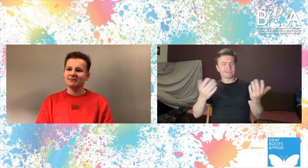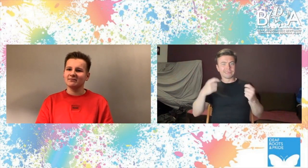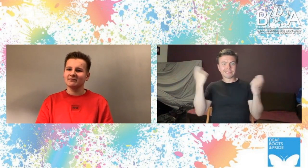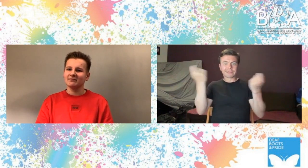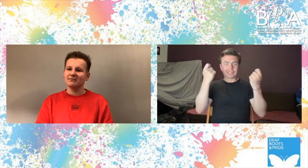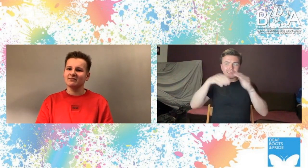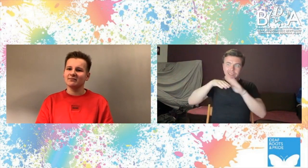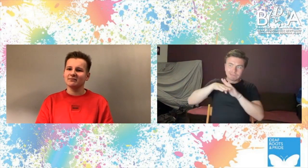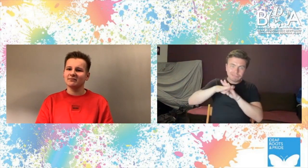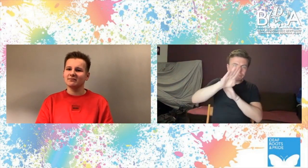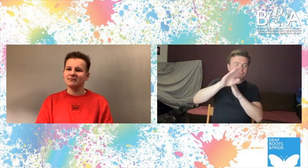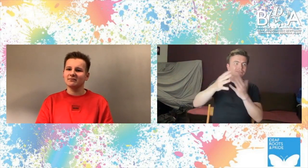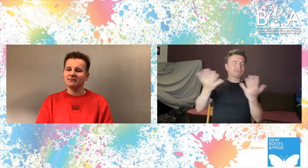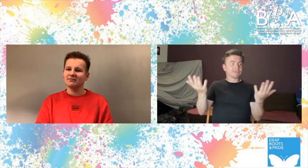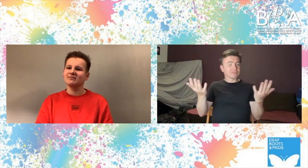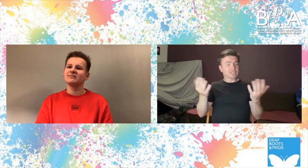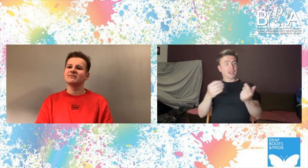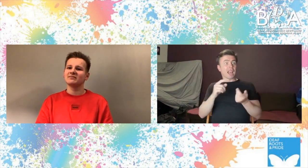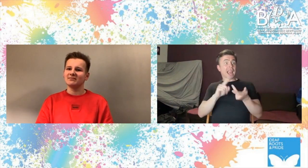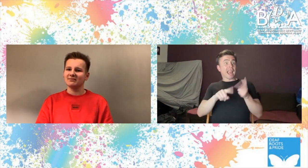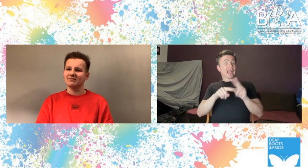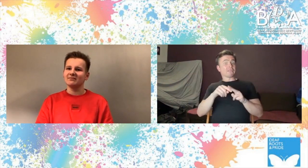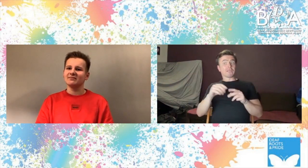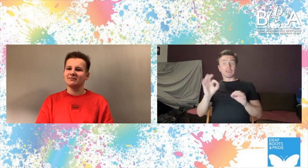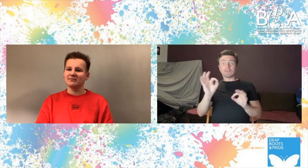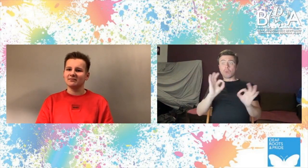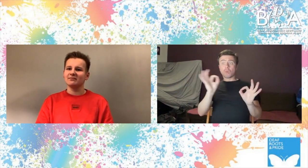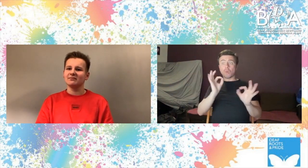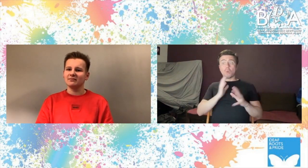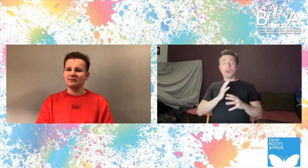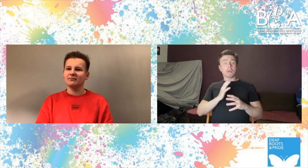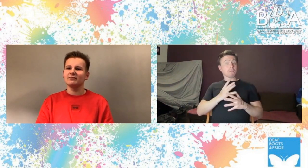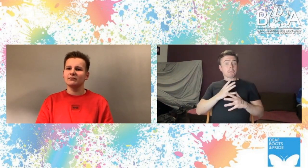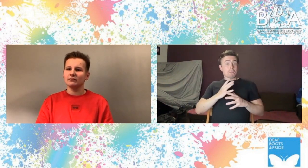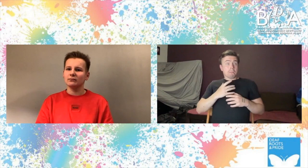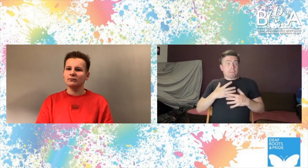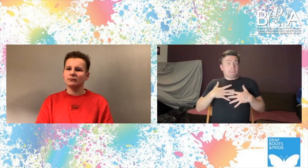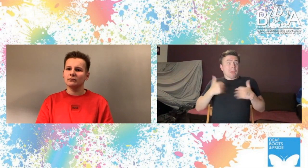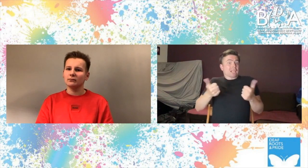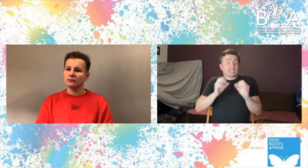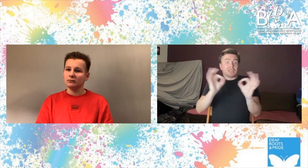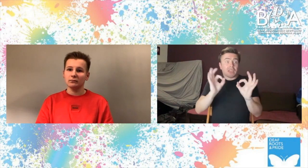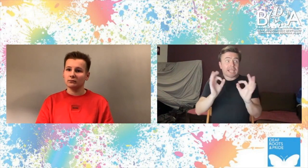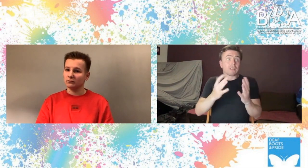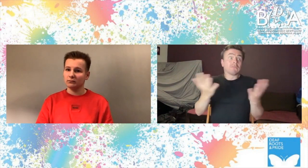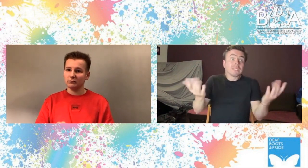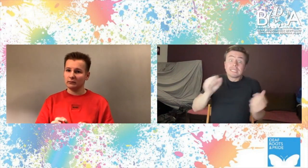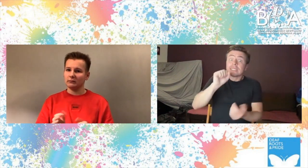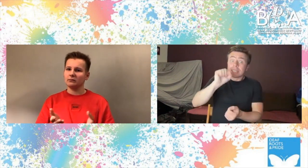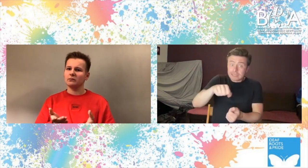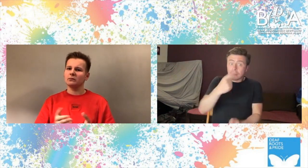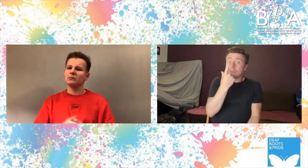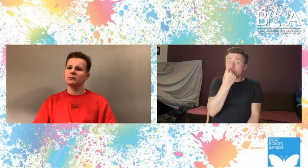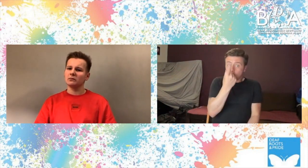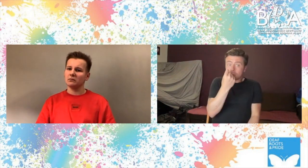important for your well-being. If you like to meet new people, if you like to make friends in your field, it it’s something you want to keep going with, you have the passion.